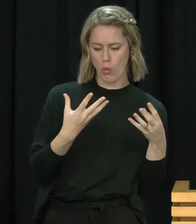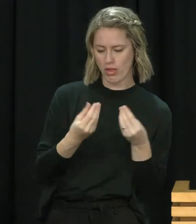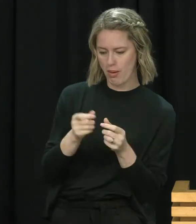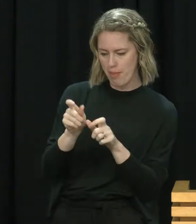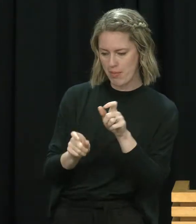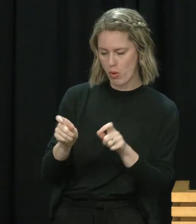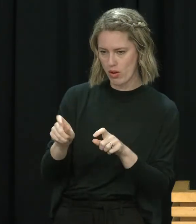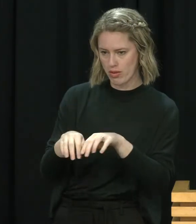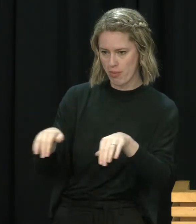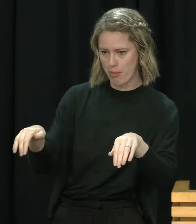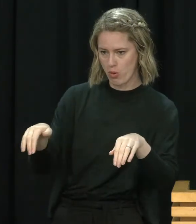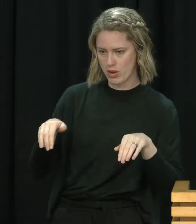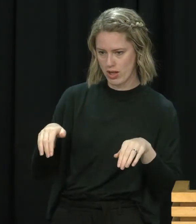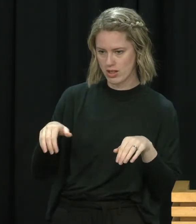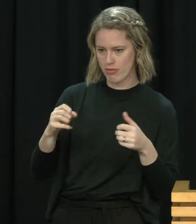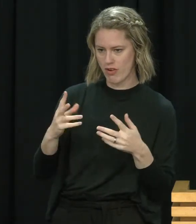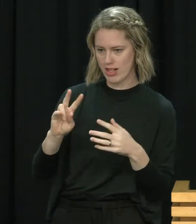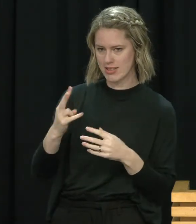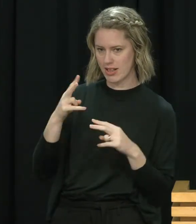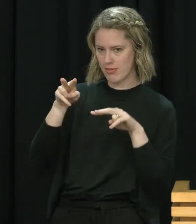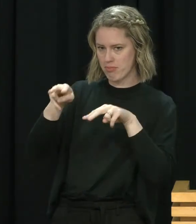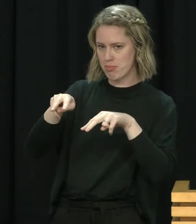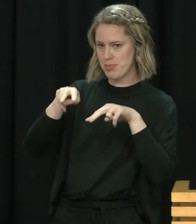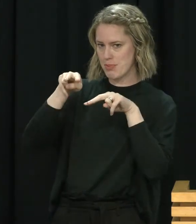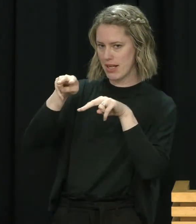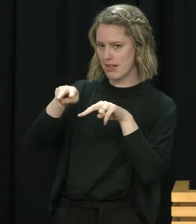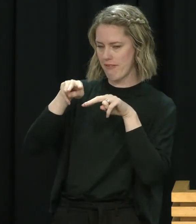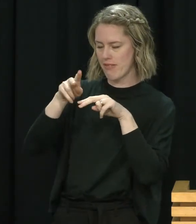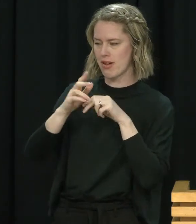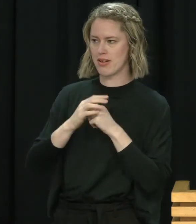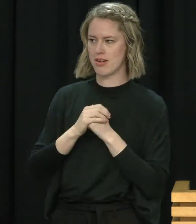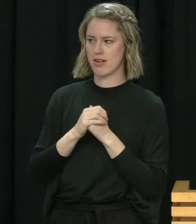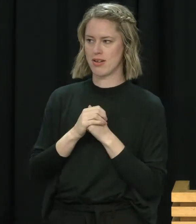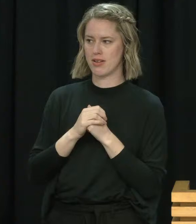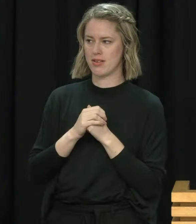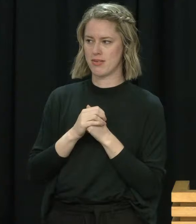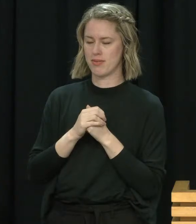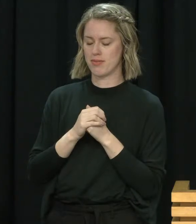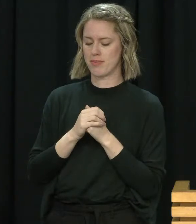doing that. The approach that they're taking is to work alongside the people who are